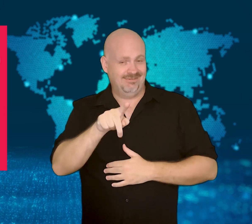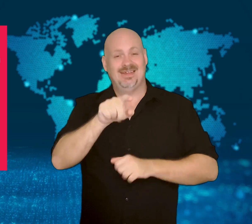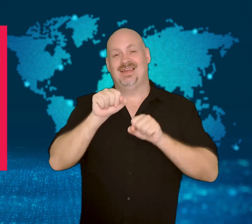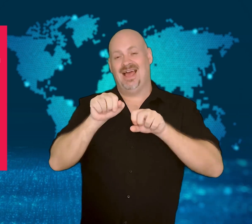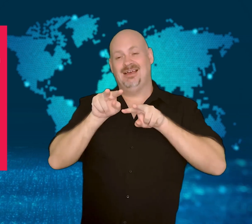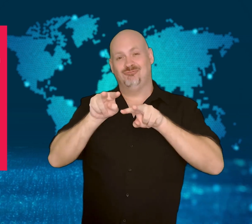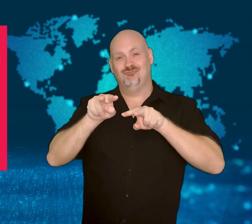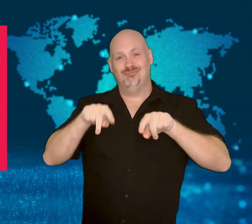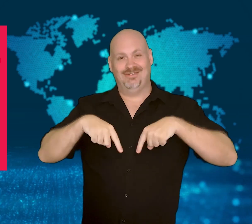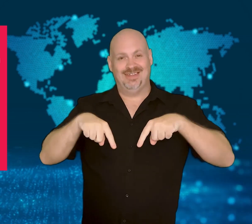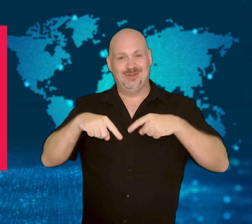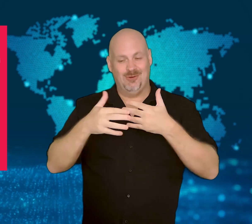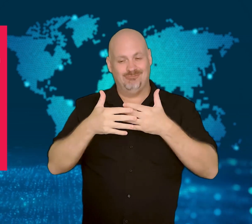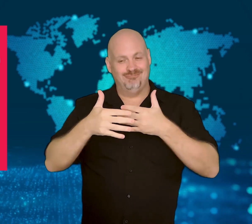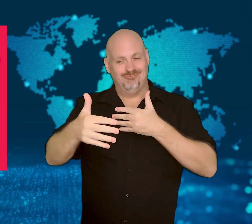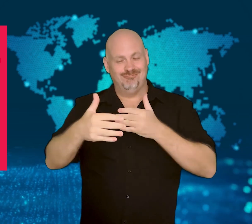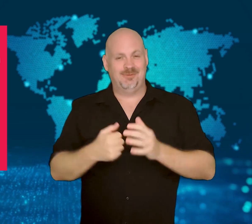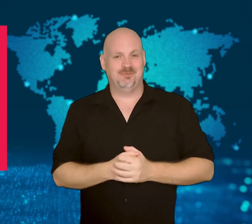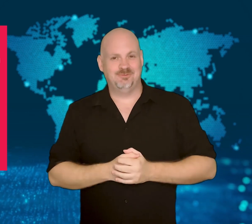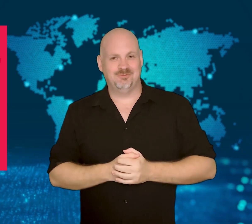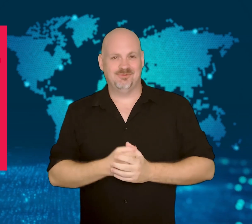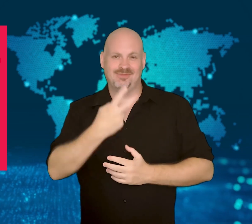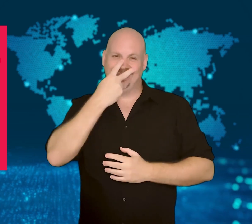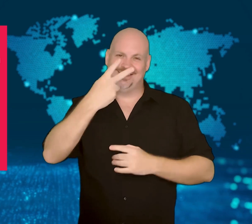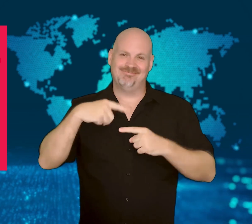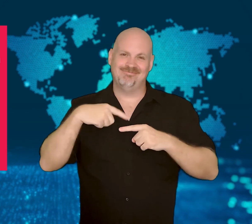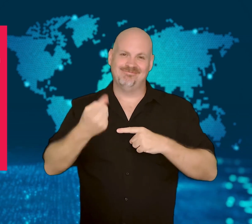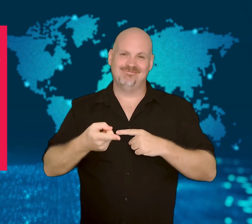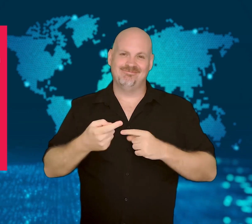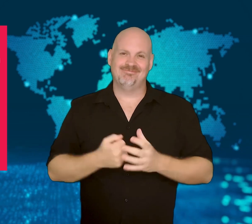to get new video updates! See you next time!